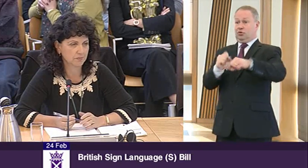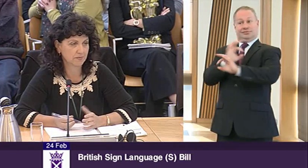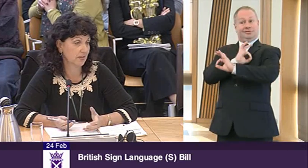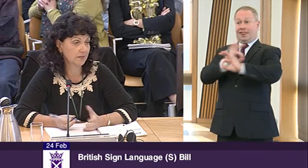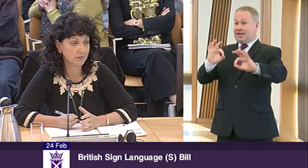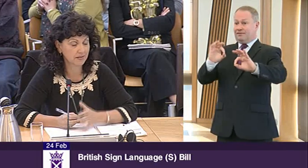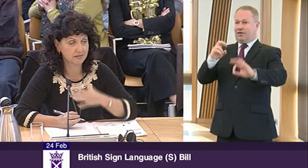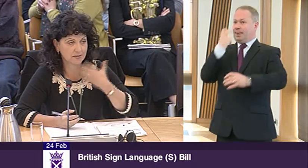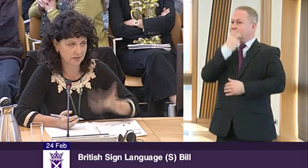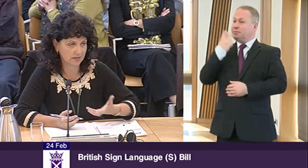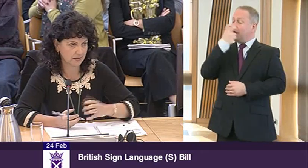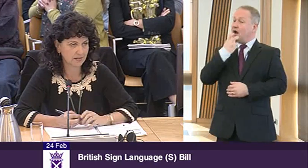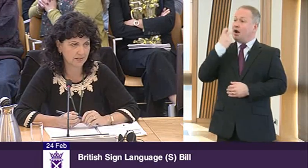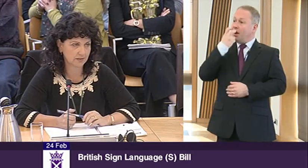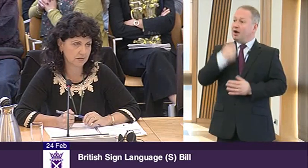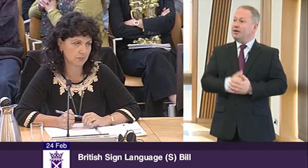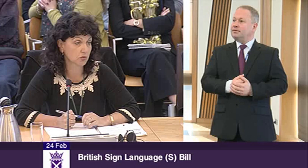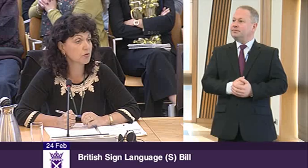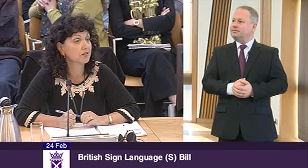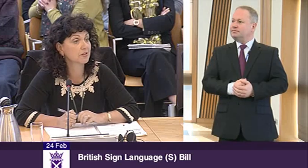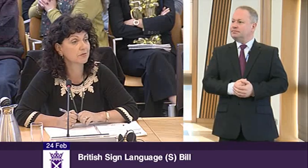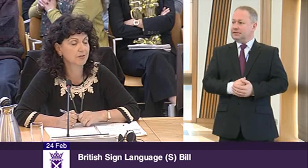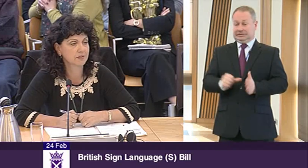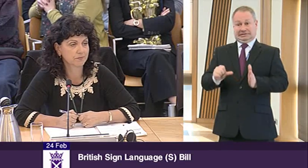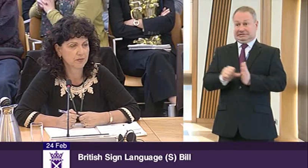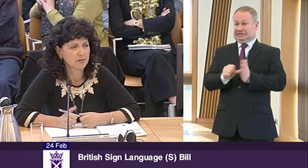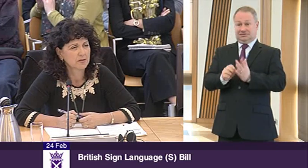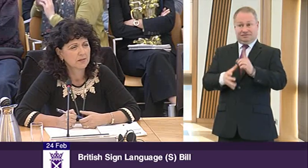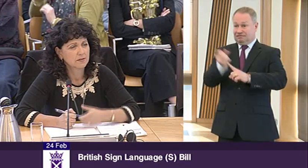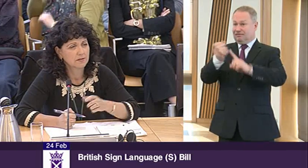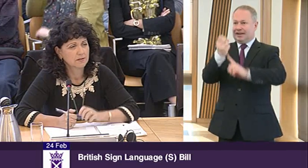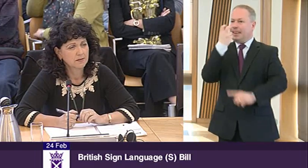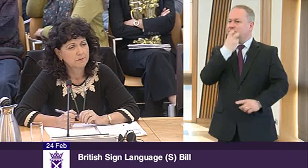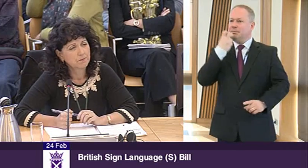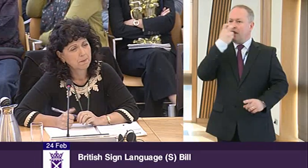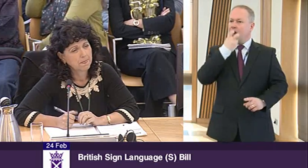lip-speakers in Scotland at the current time, and that area is much more difficult for us.